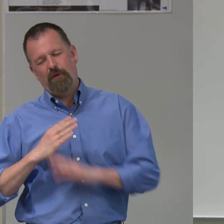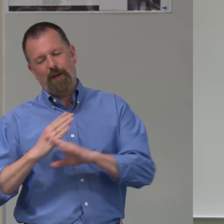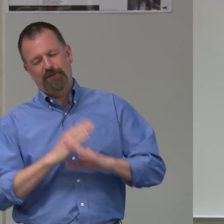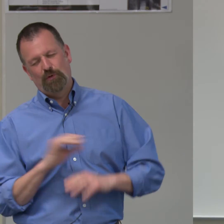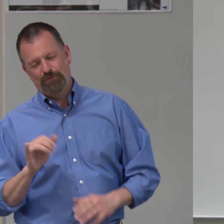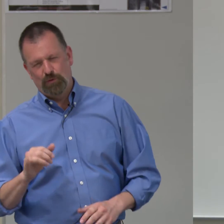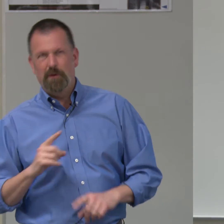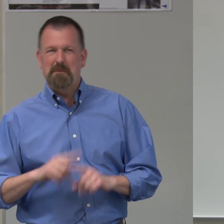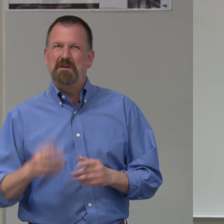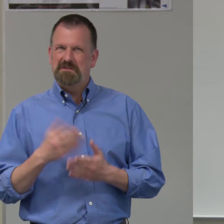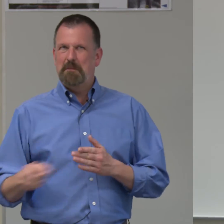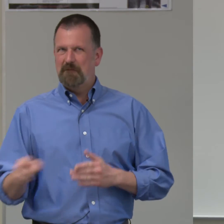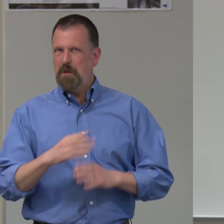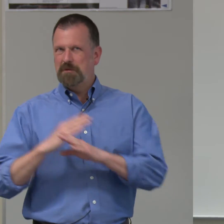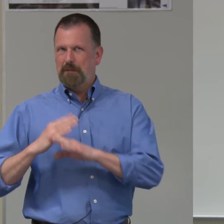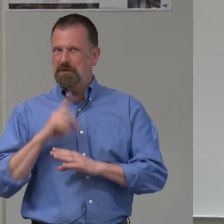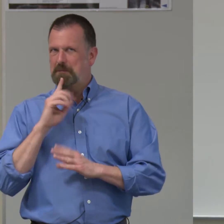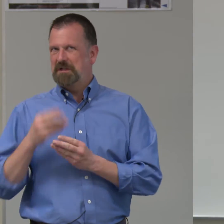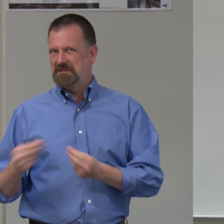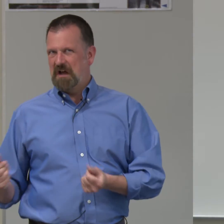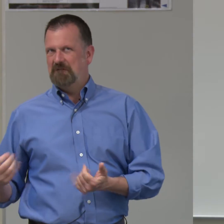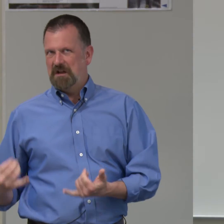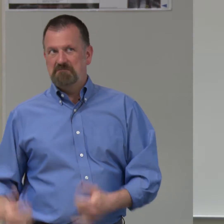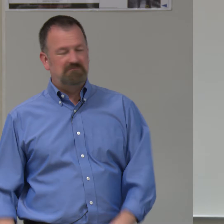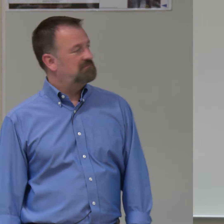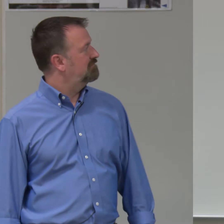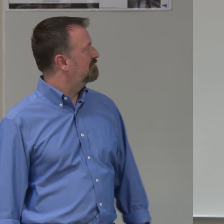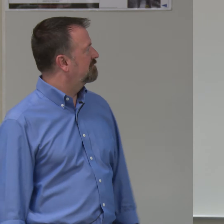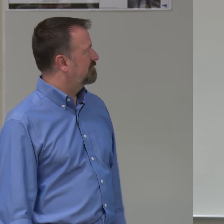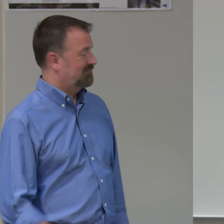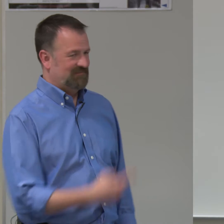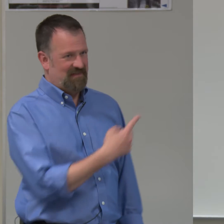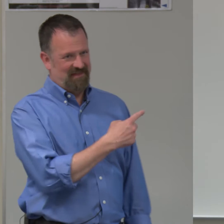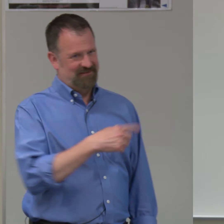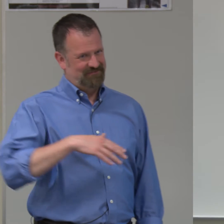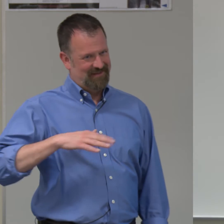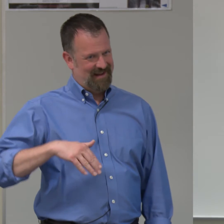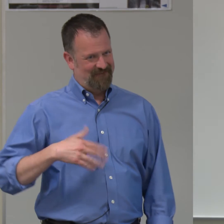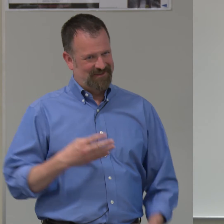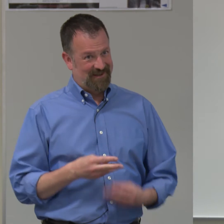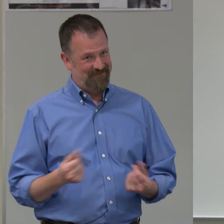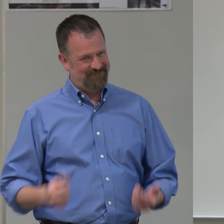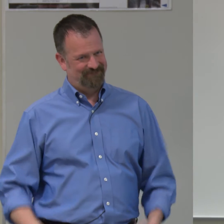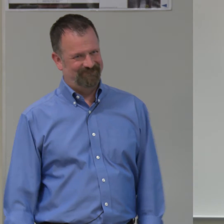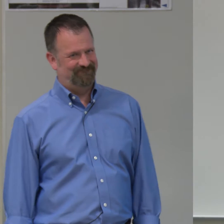although some of those are getting solved. This one has not quite been solved yet, but--